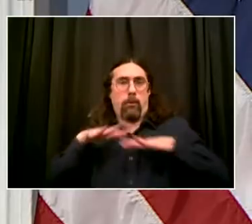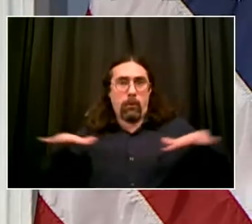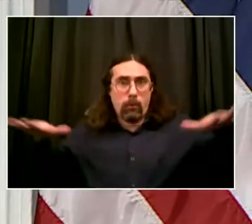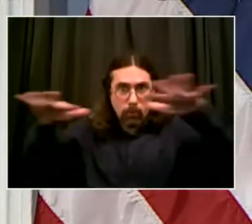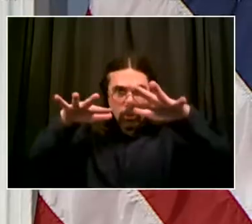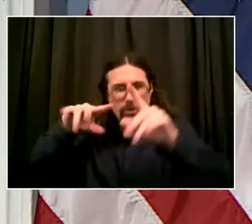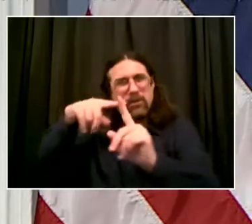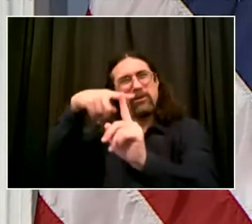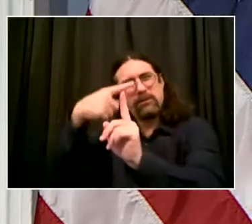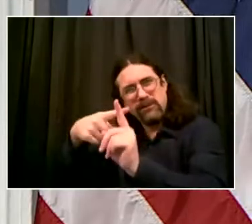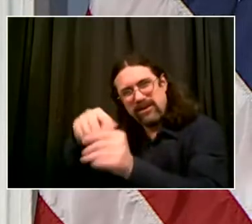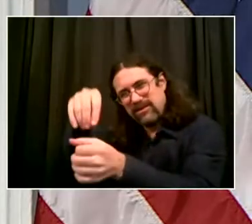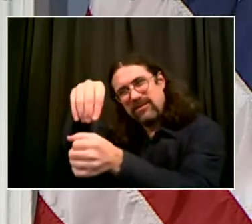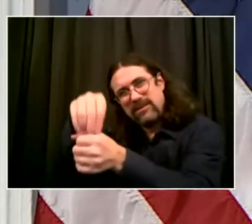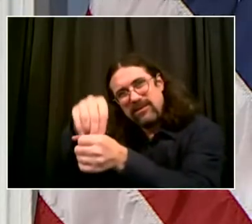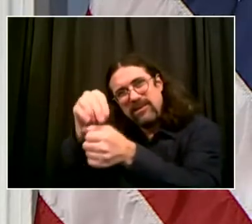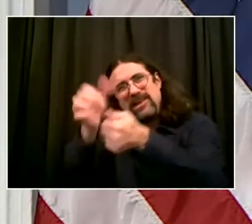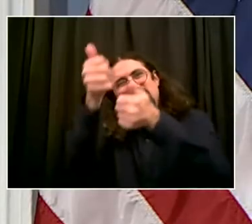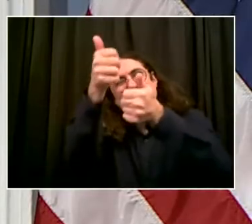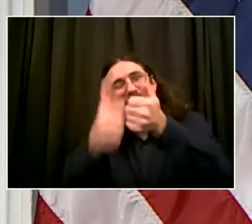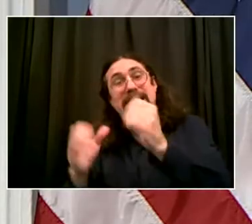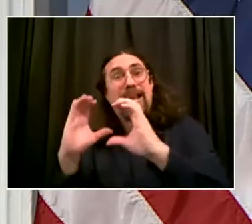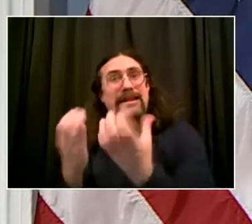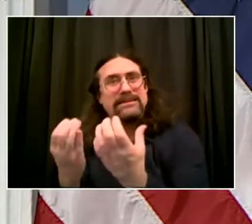TUSDENTS ARE, I CAN TELL YOU, IN MY MEETINGS WITH PRINCIPALS AND